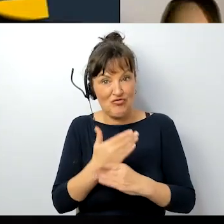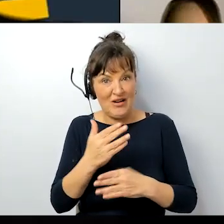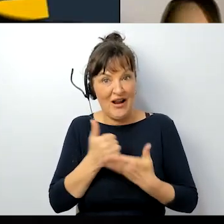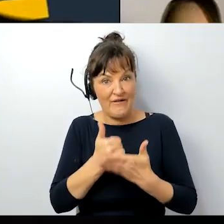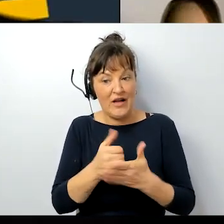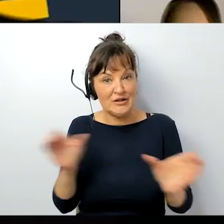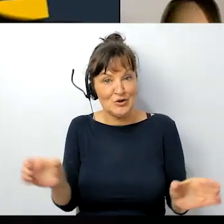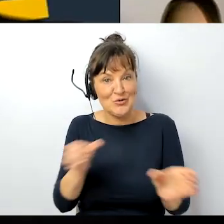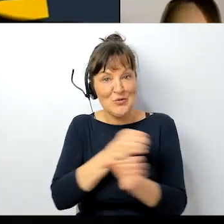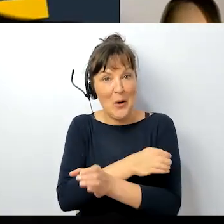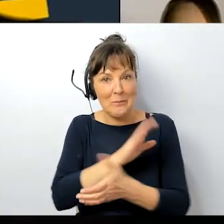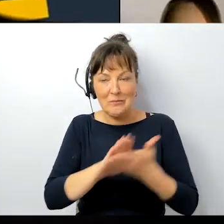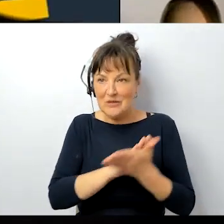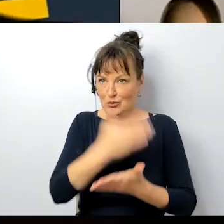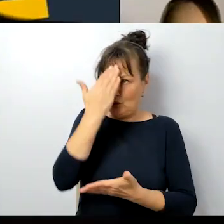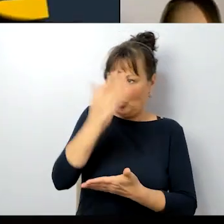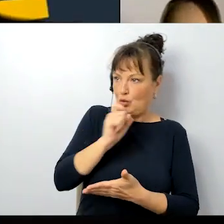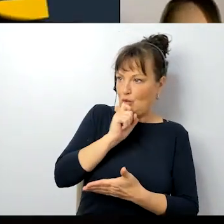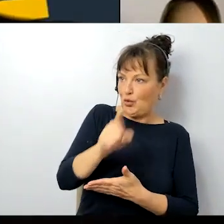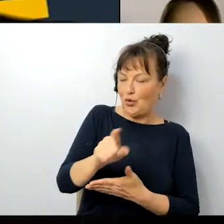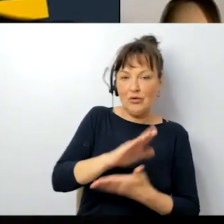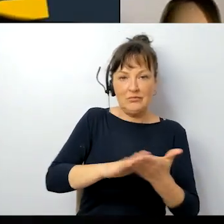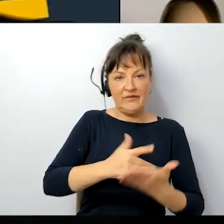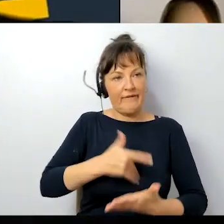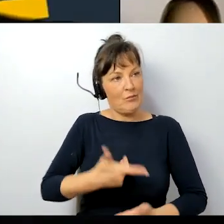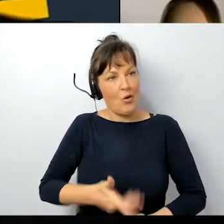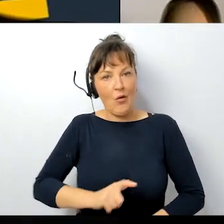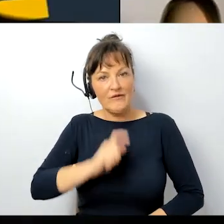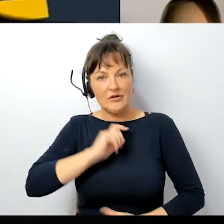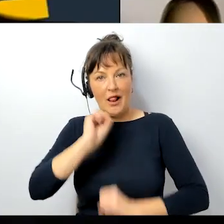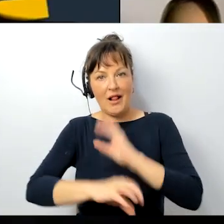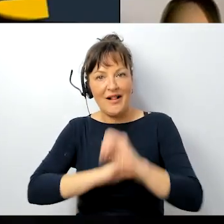careers adviser so you're not quite as familiar with them so that can be really helpful as well.